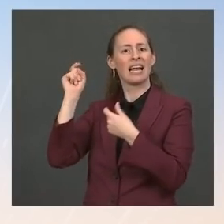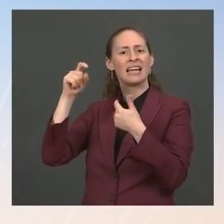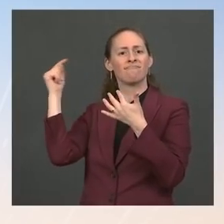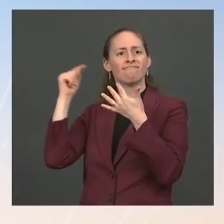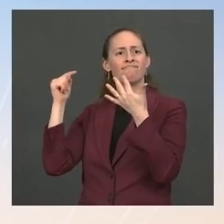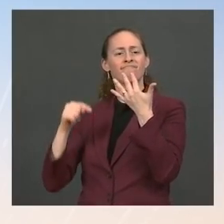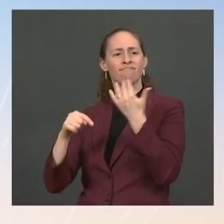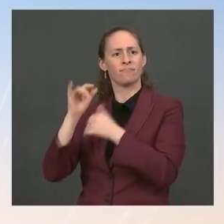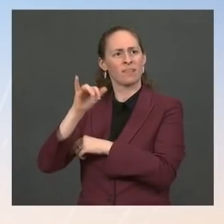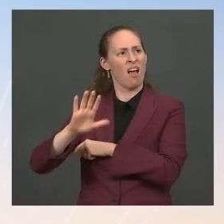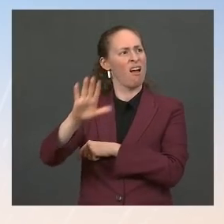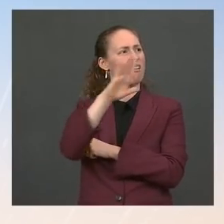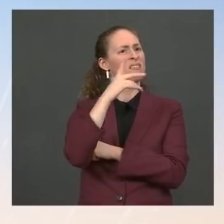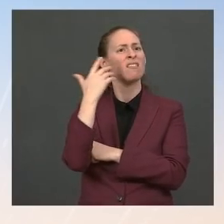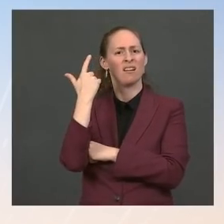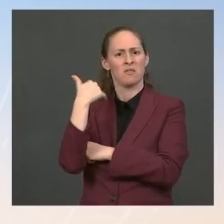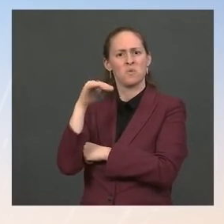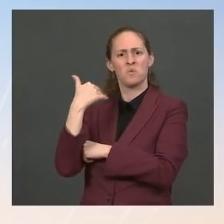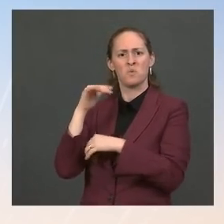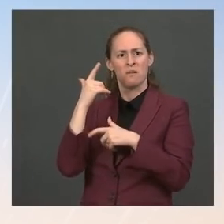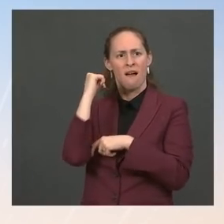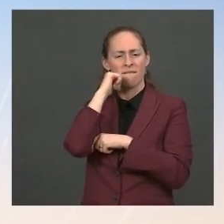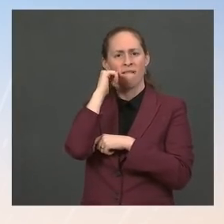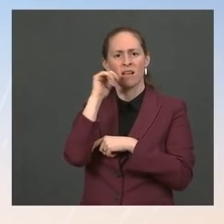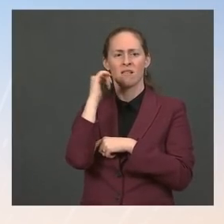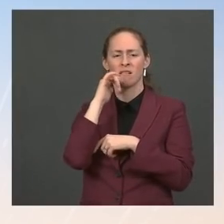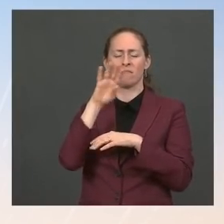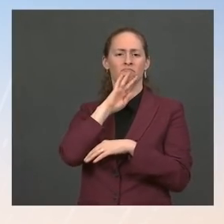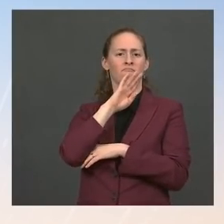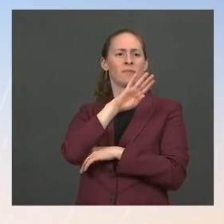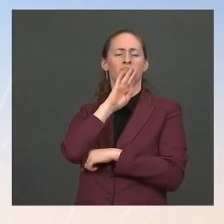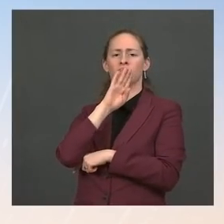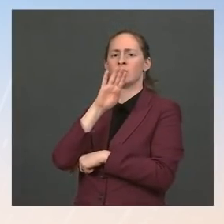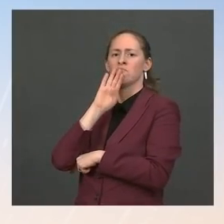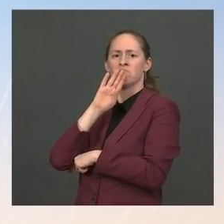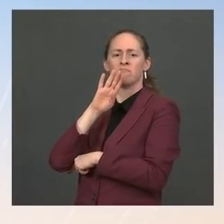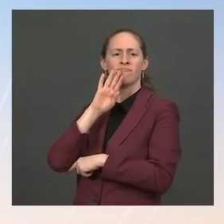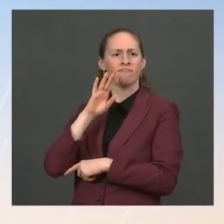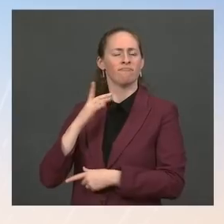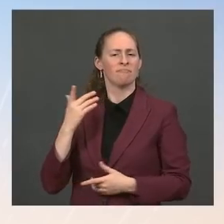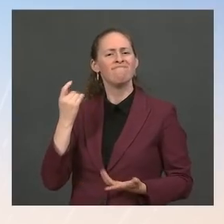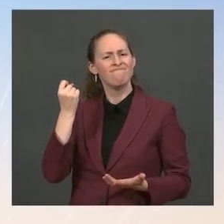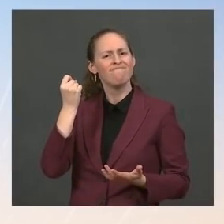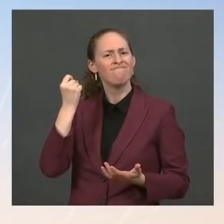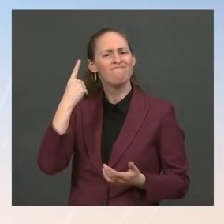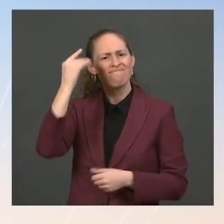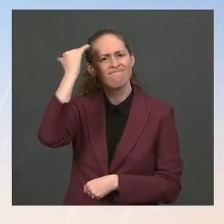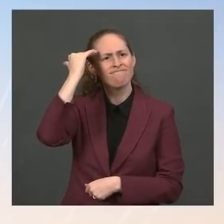And that is, of course, of concern to the President. Our view is that the real risk here is inaction.